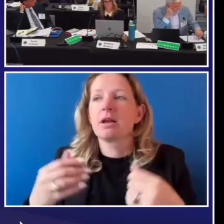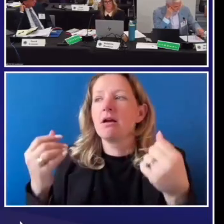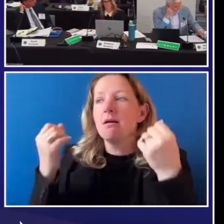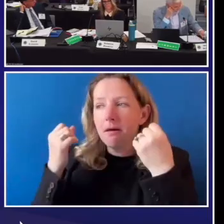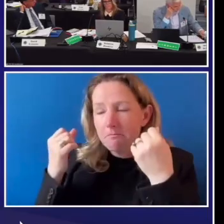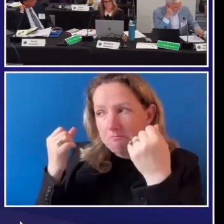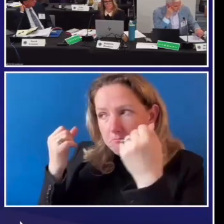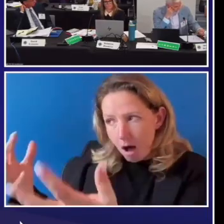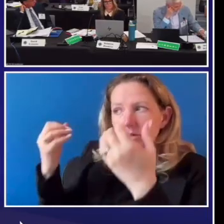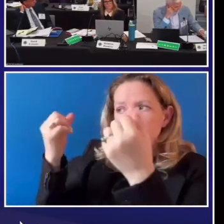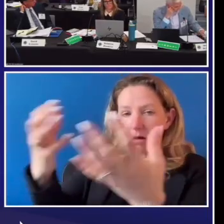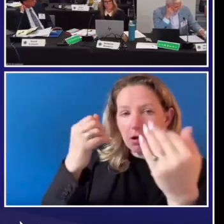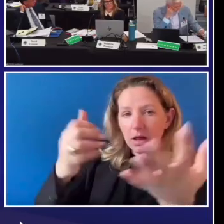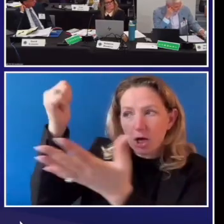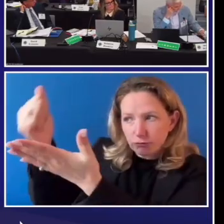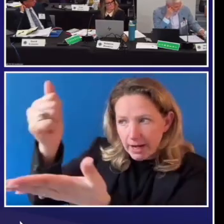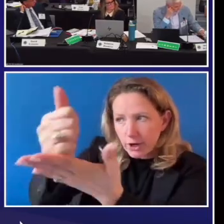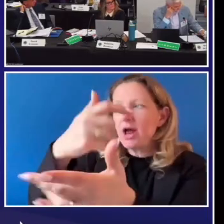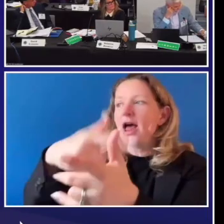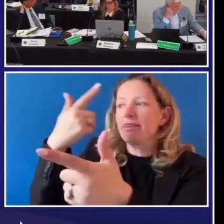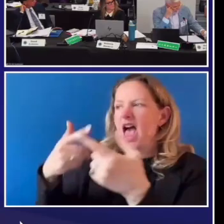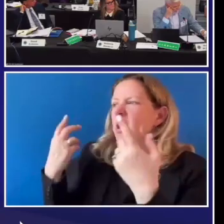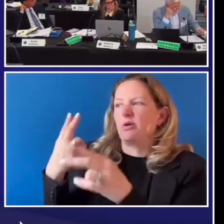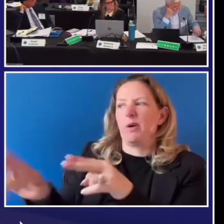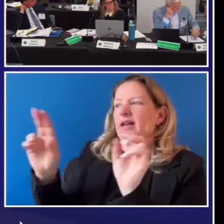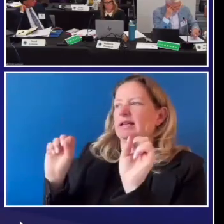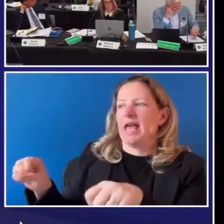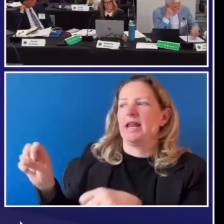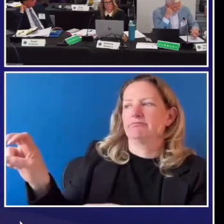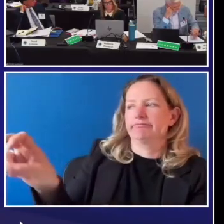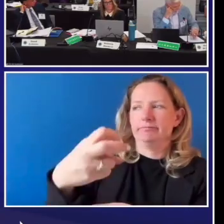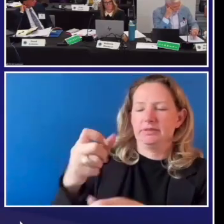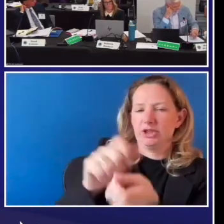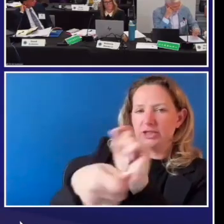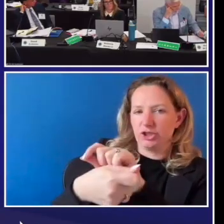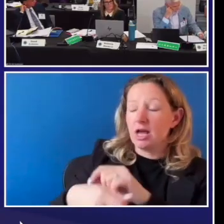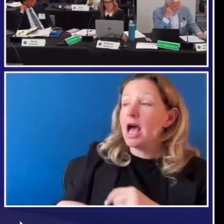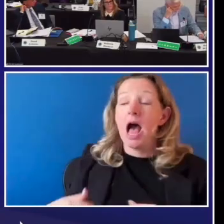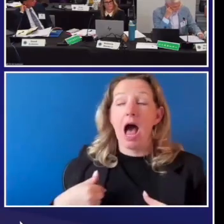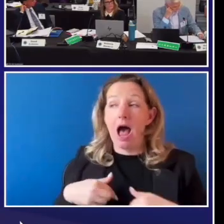just quickly be able to make the change. Um, even though I've, I've not demonstrated compliance with one of those accredits.